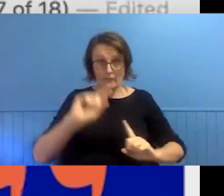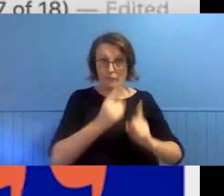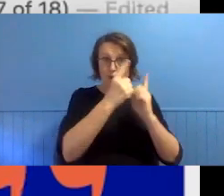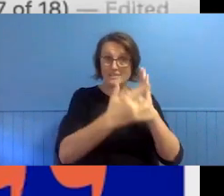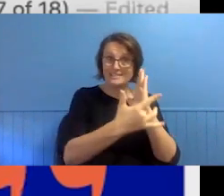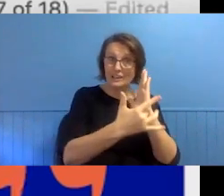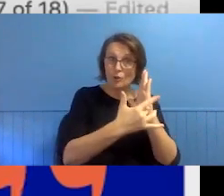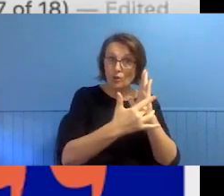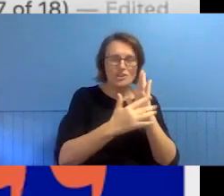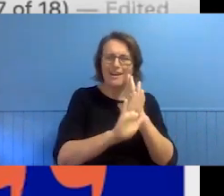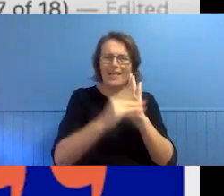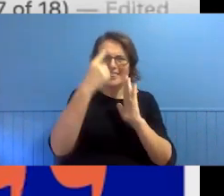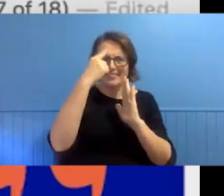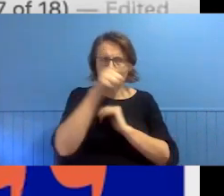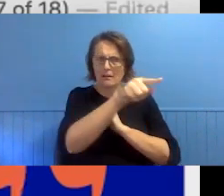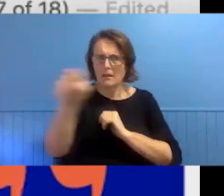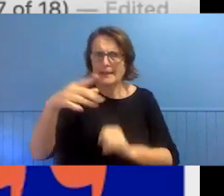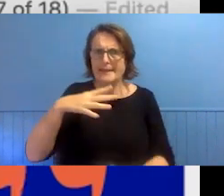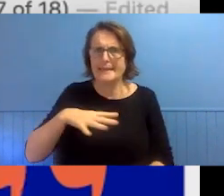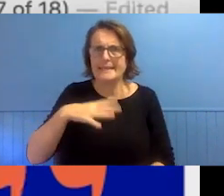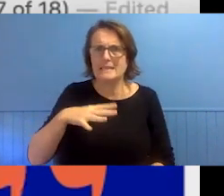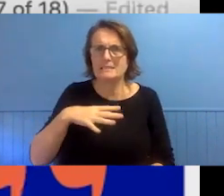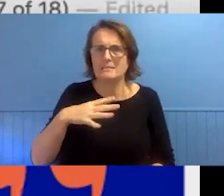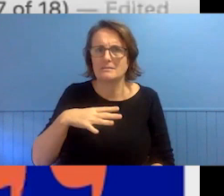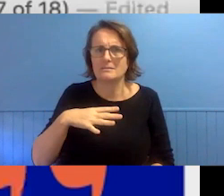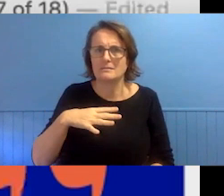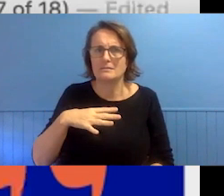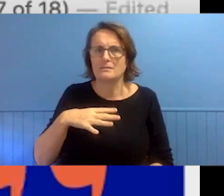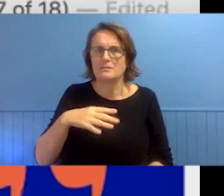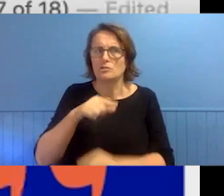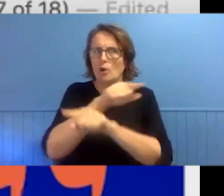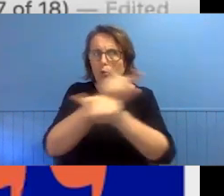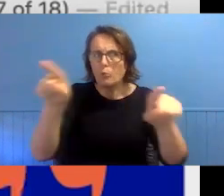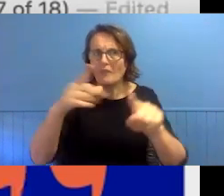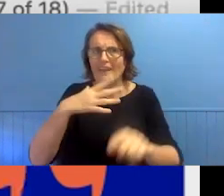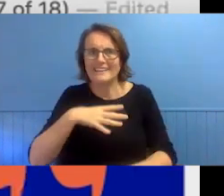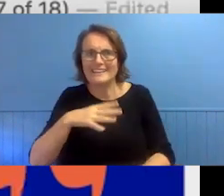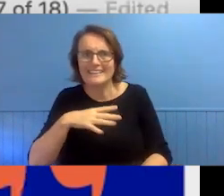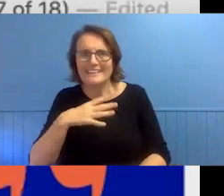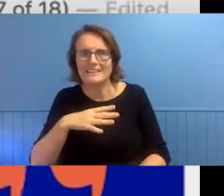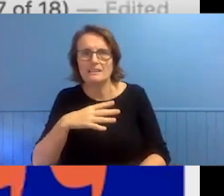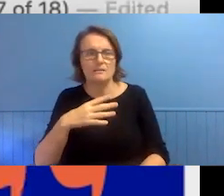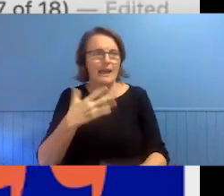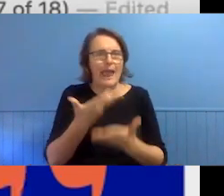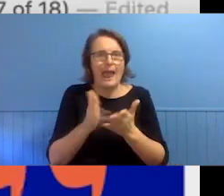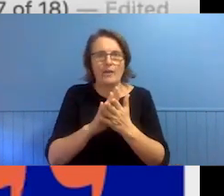the consumer of the content, consumers, audiences, users, kind of like people, and think about those human beings and how you want to